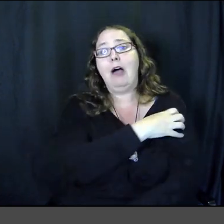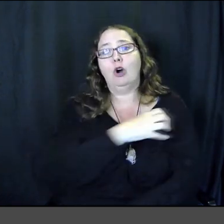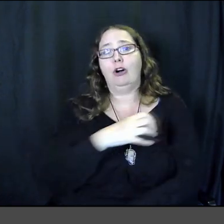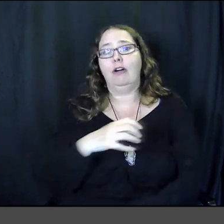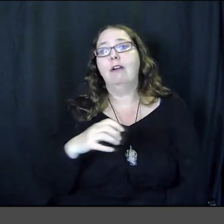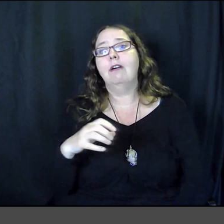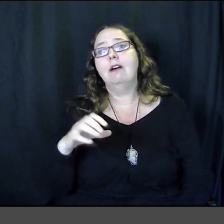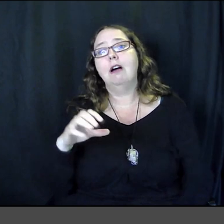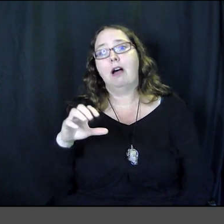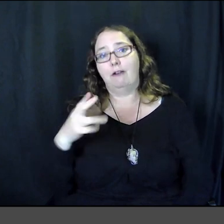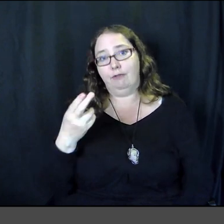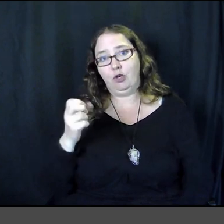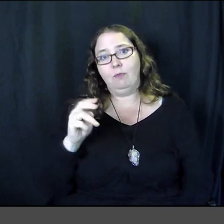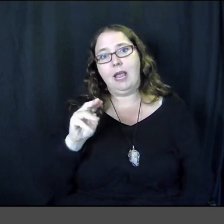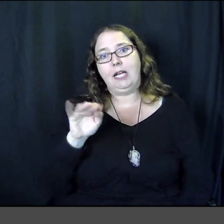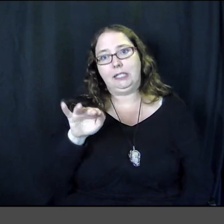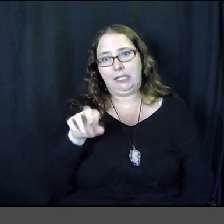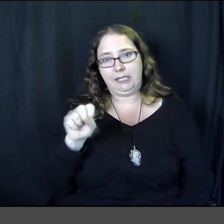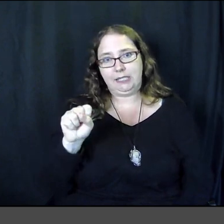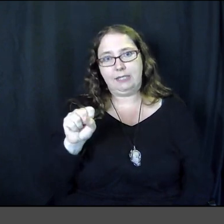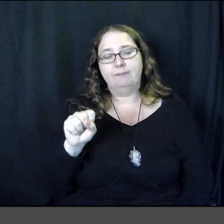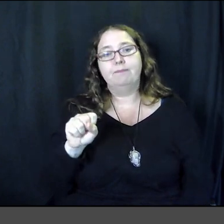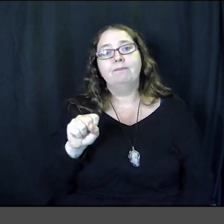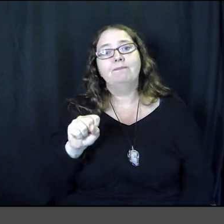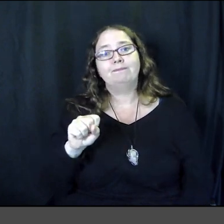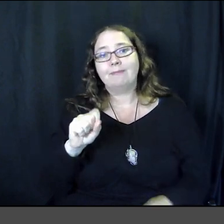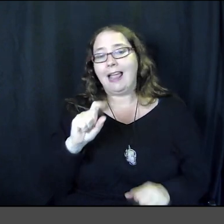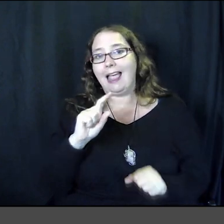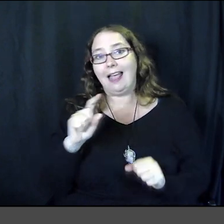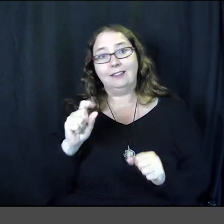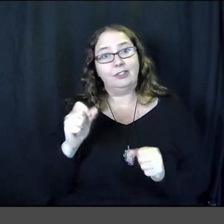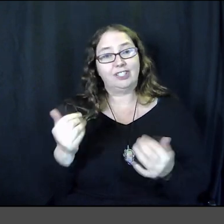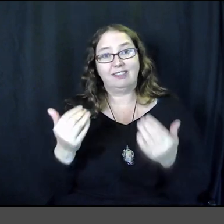CANNIBALIZING PEOPLE'S IMAGINATION ABOUT WHAT FREEDOM COULD LOOK LIKE, ABOUT